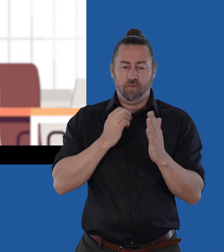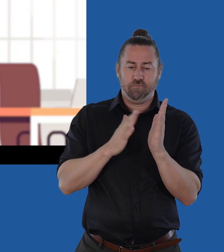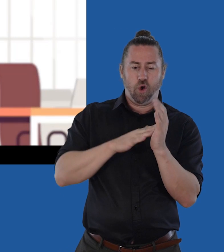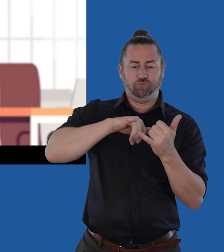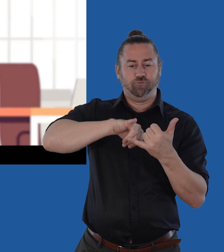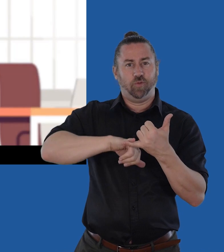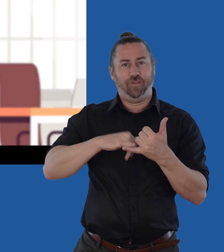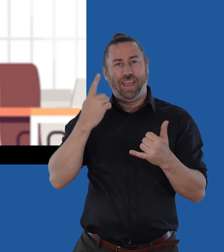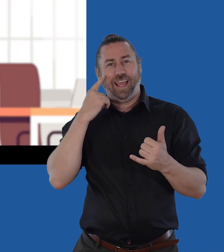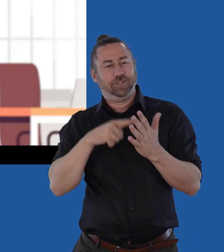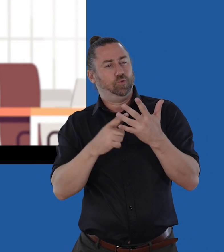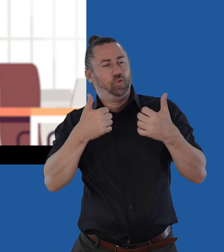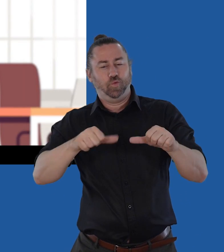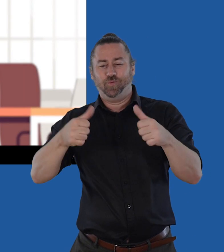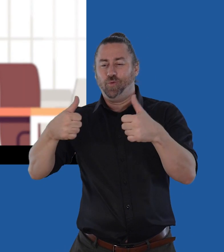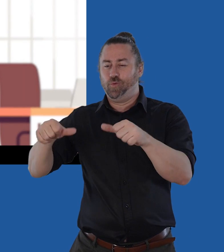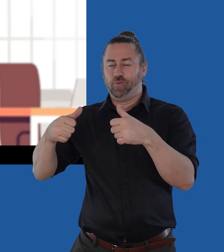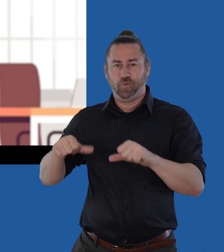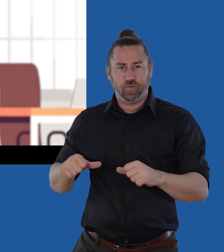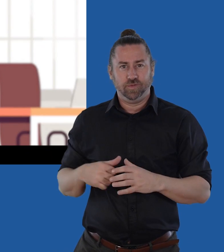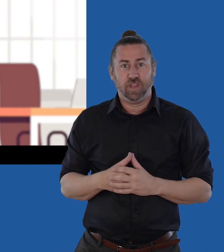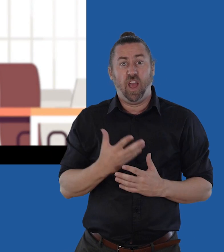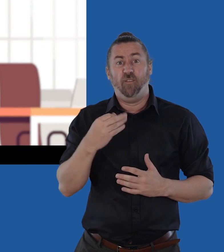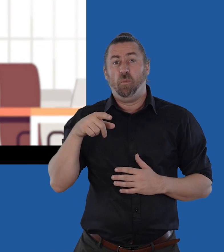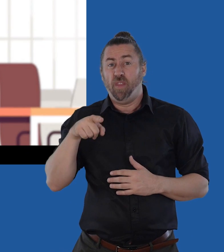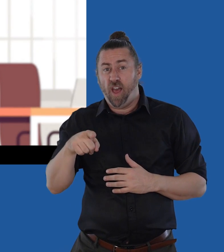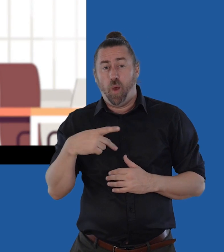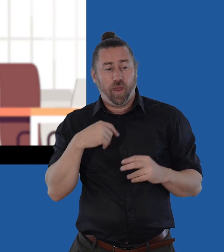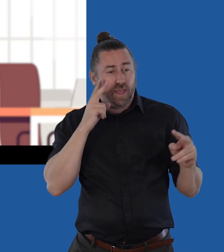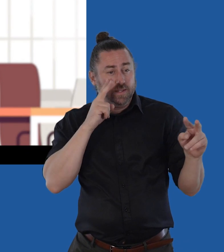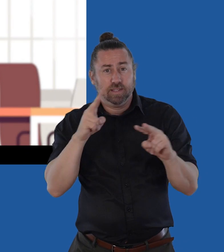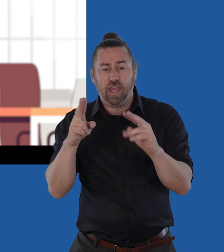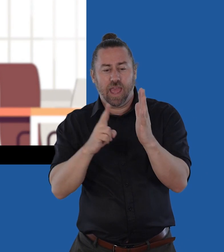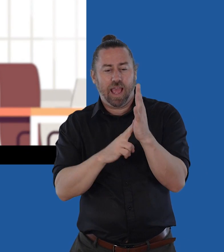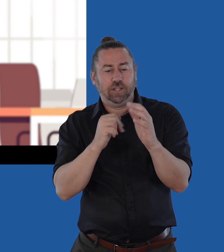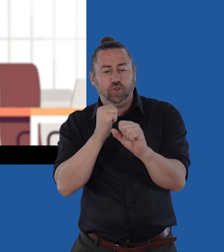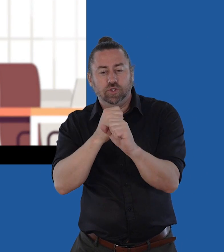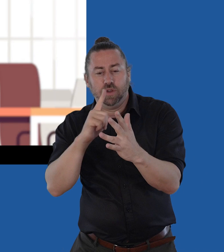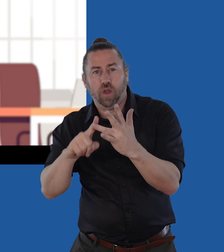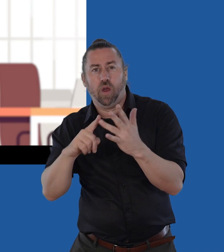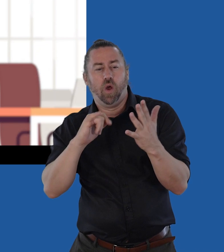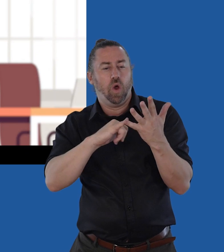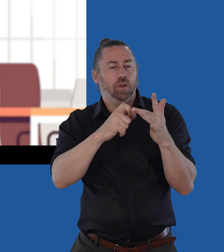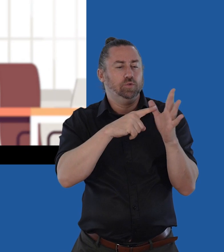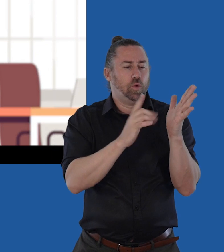we've been getting great feedback from social media, our NGO partners, and Windows Insider Program.